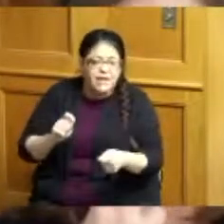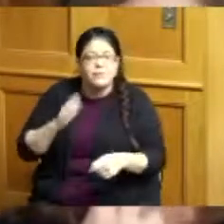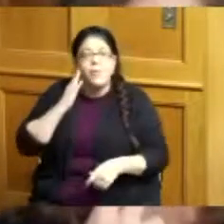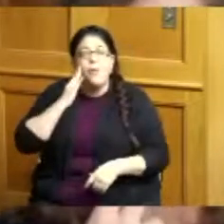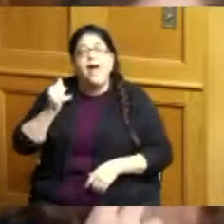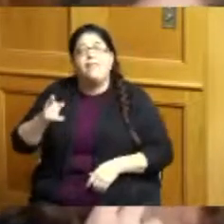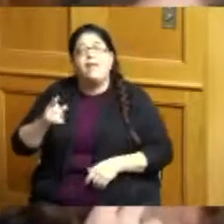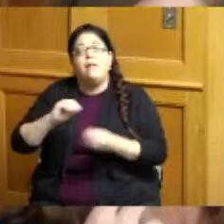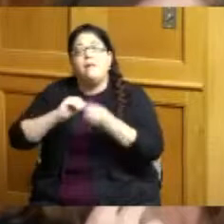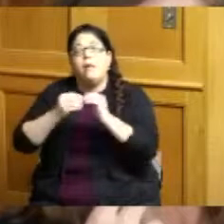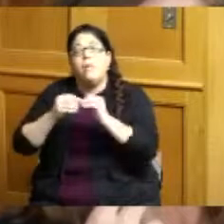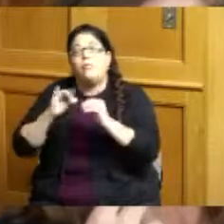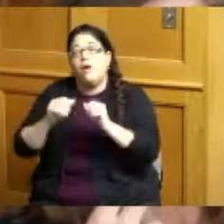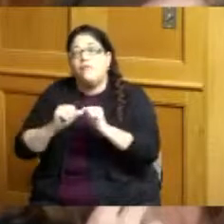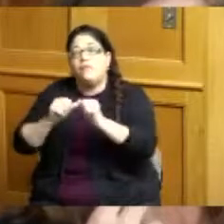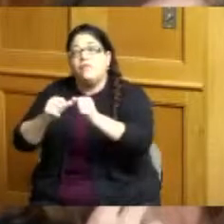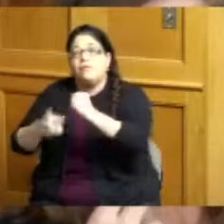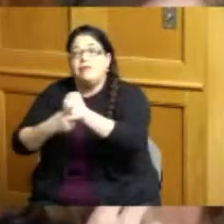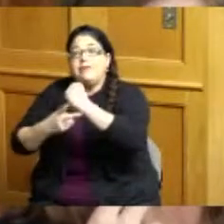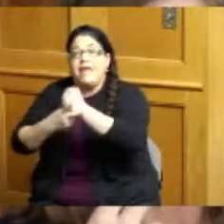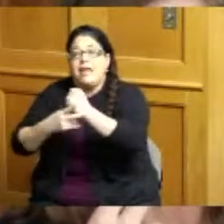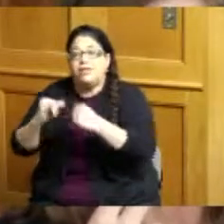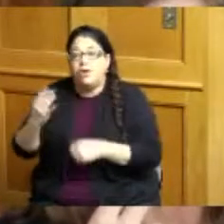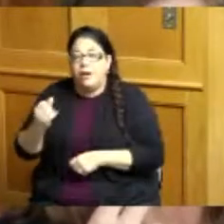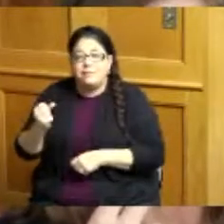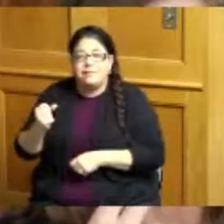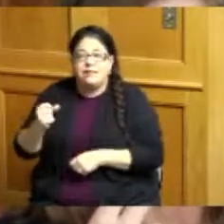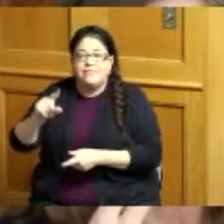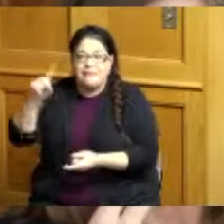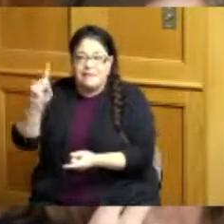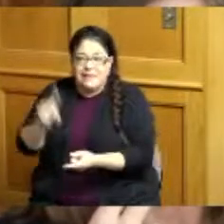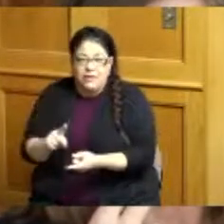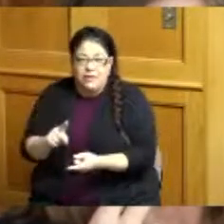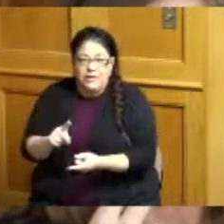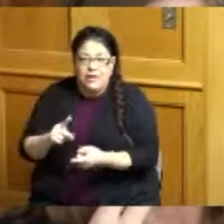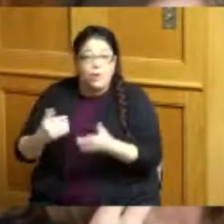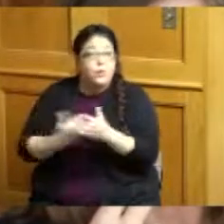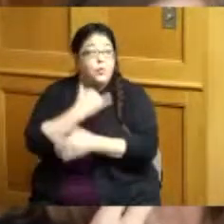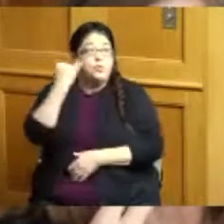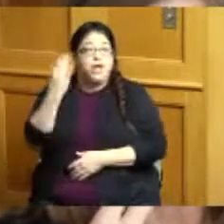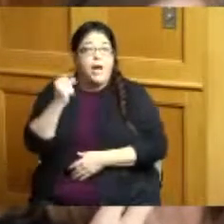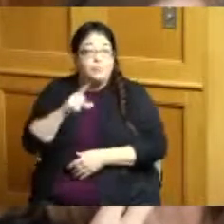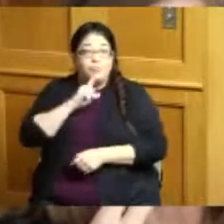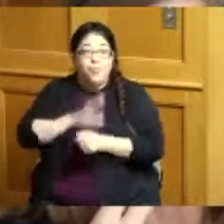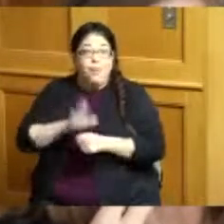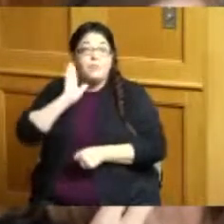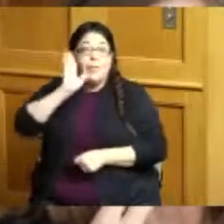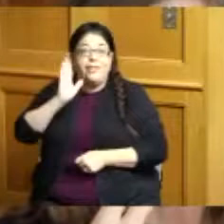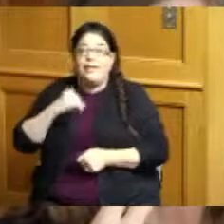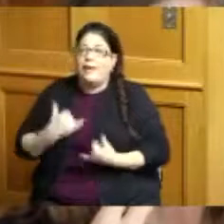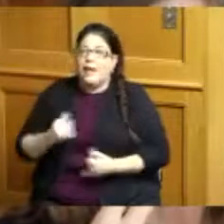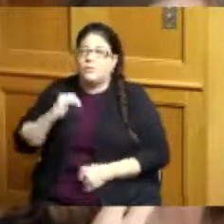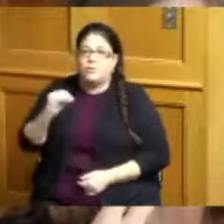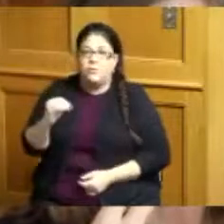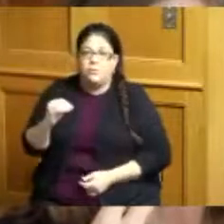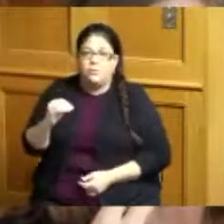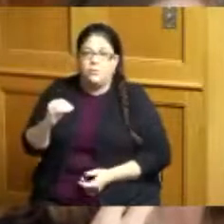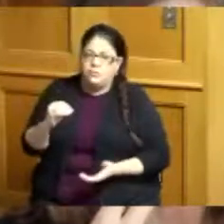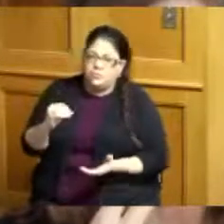has decreased in the number of new jobs is at zero and so this board then had a recommendation from